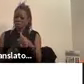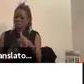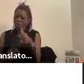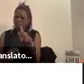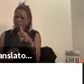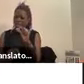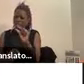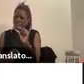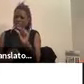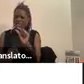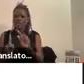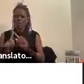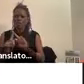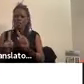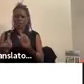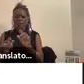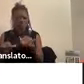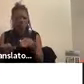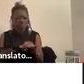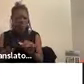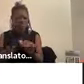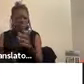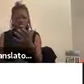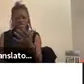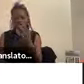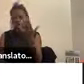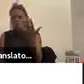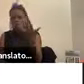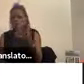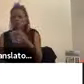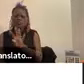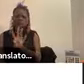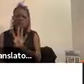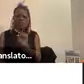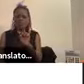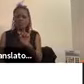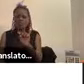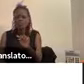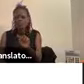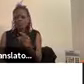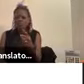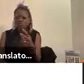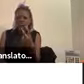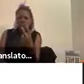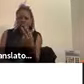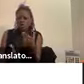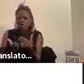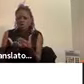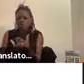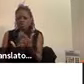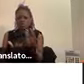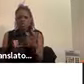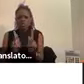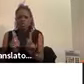But we're still at only four point two new cases per hundred thousand per day. And people who are fully vaccinated.